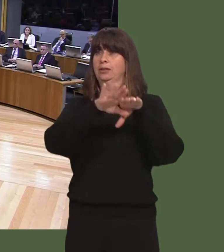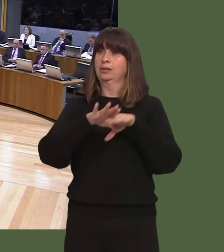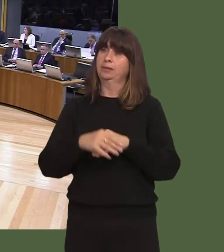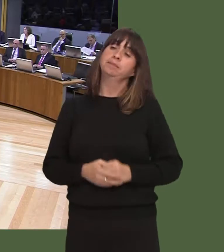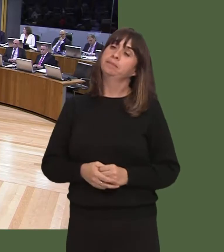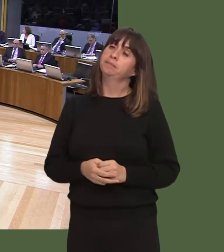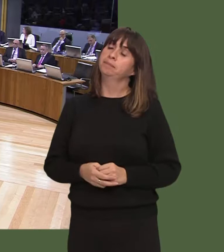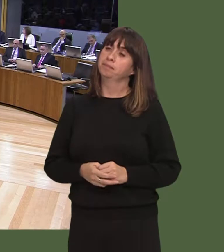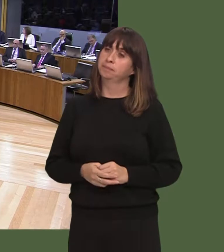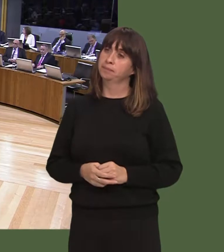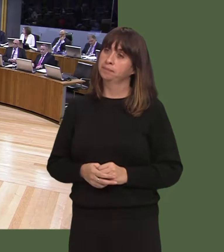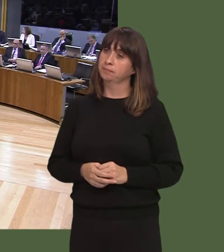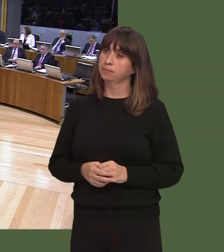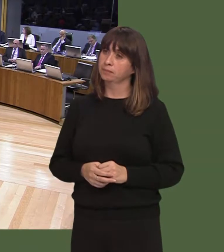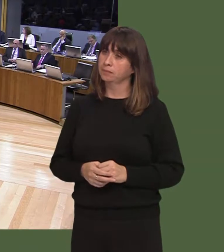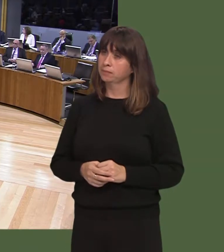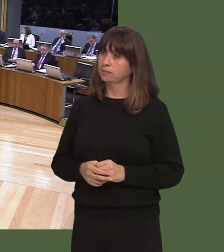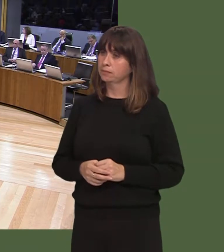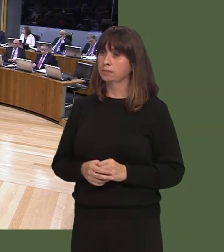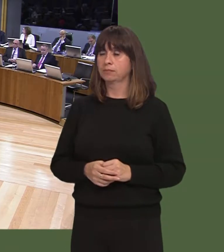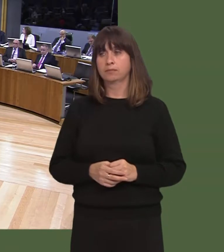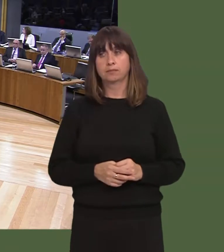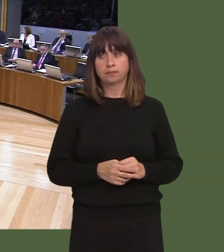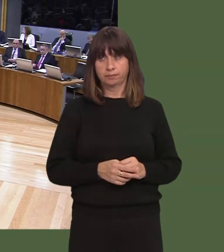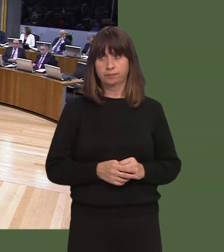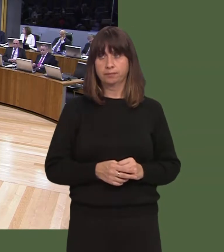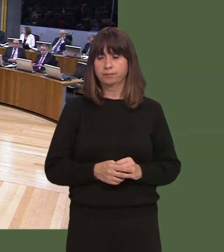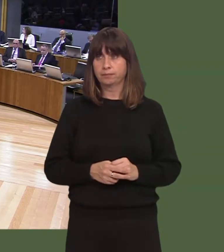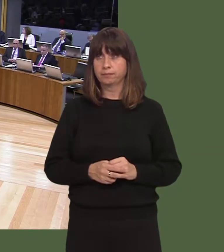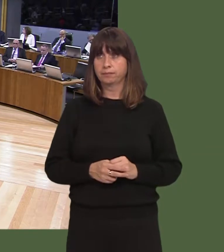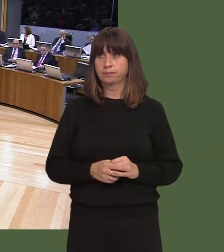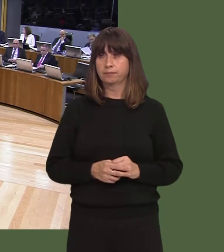Mandy Jones AM: Diolch, Llywydd.